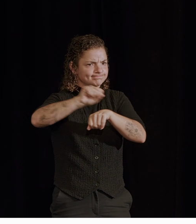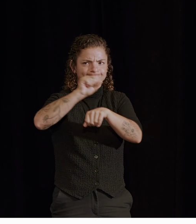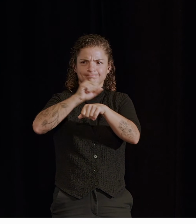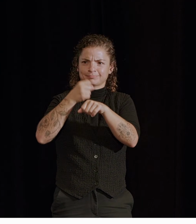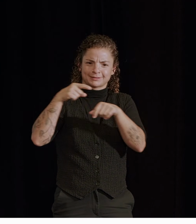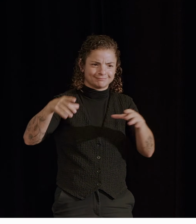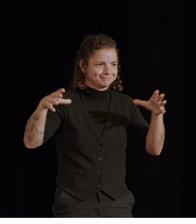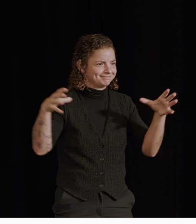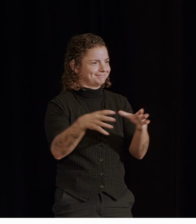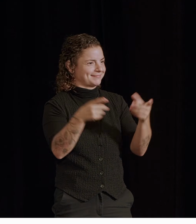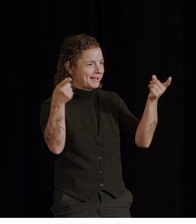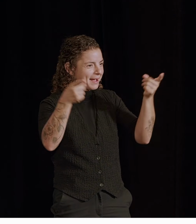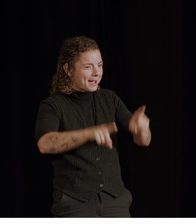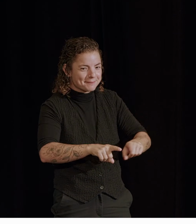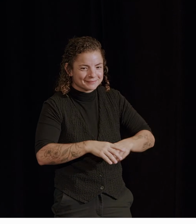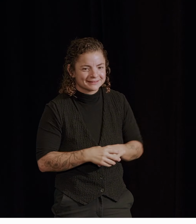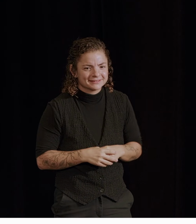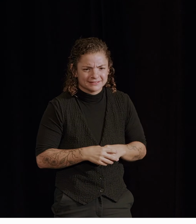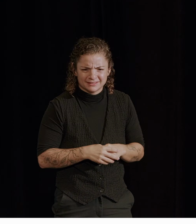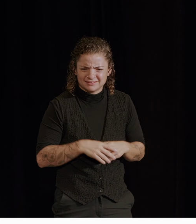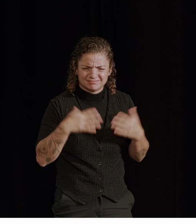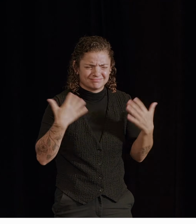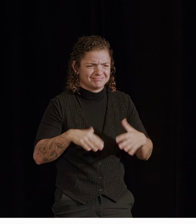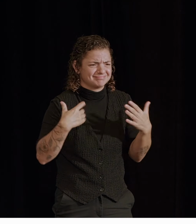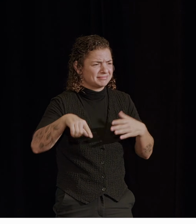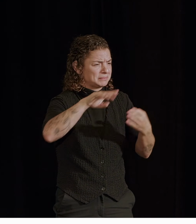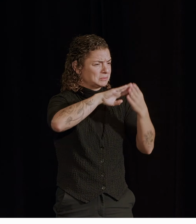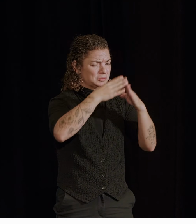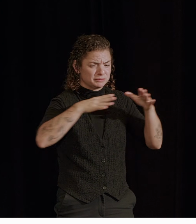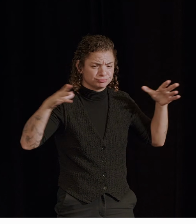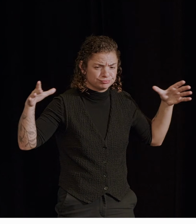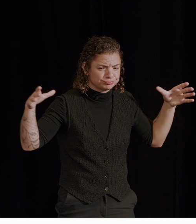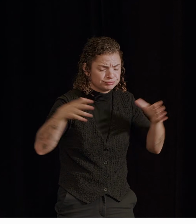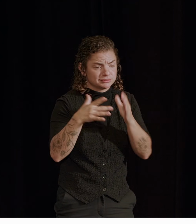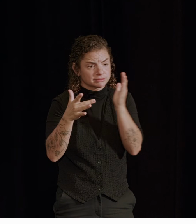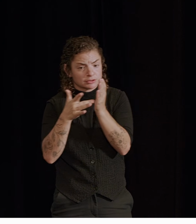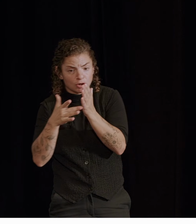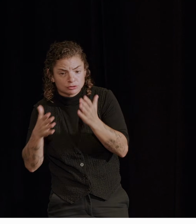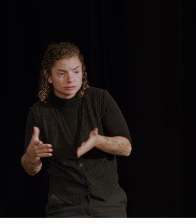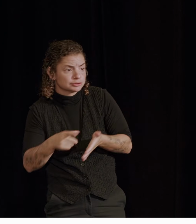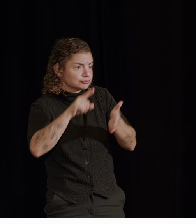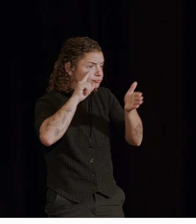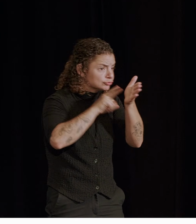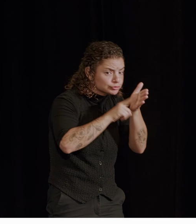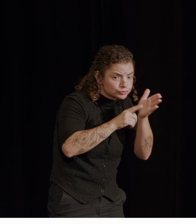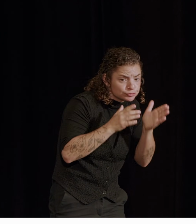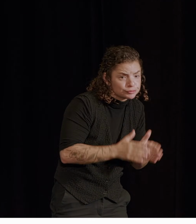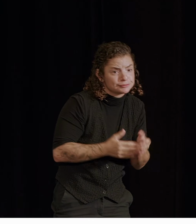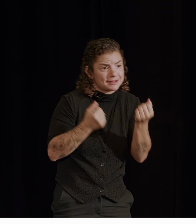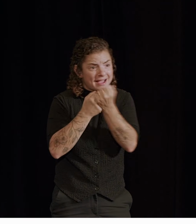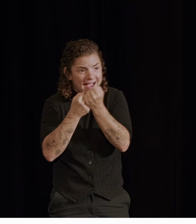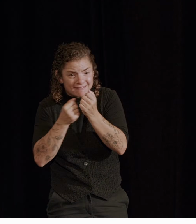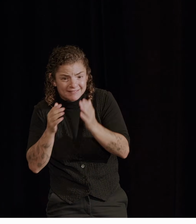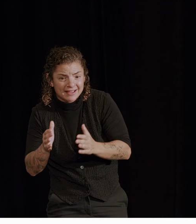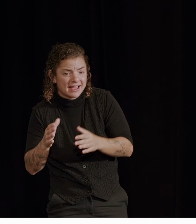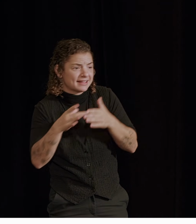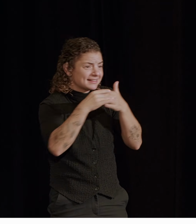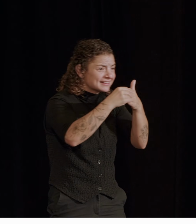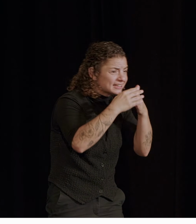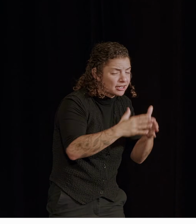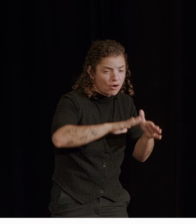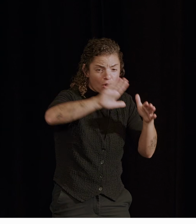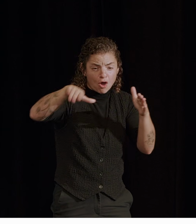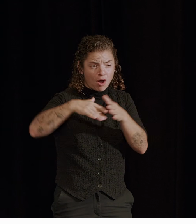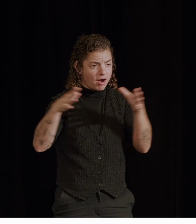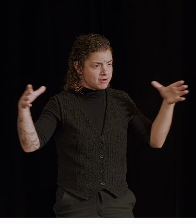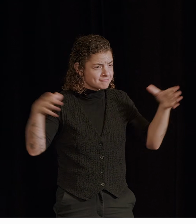extraordinary community of technologists, researchers, advocates and leaders.